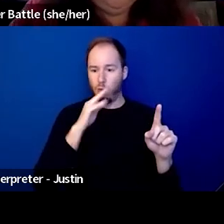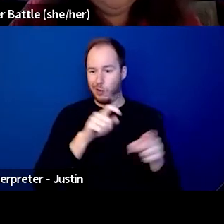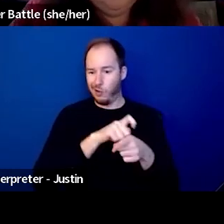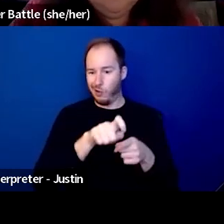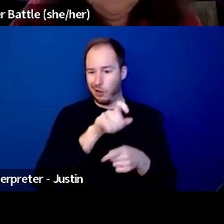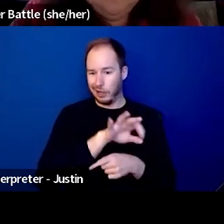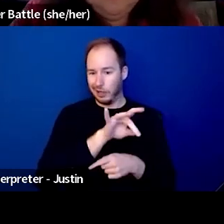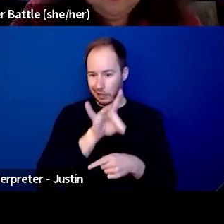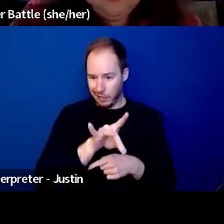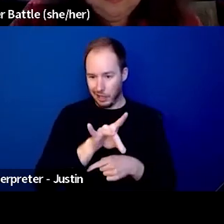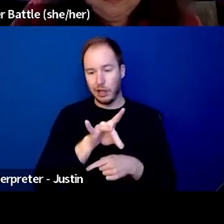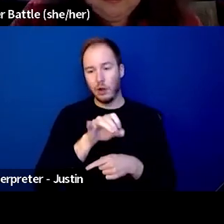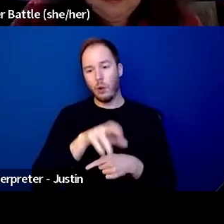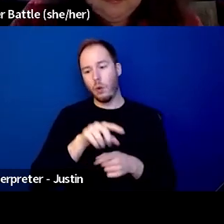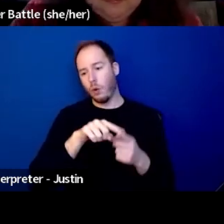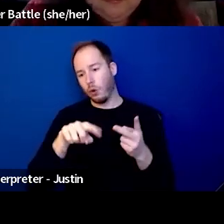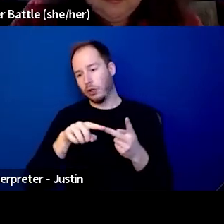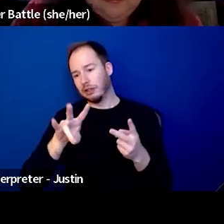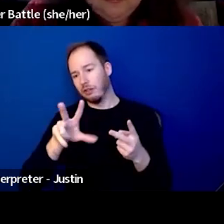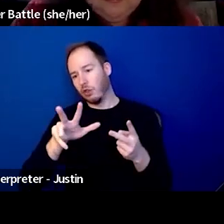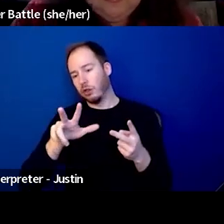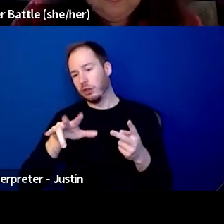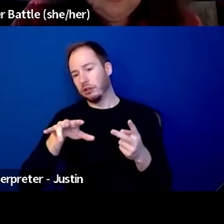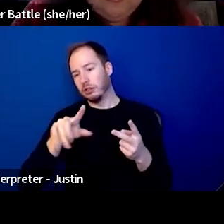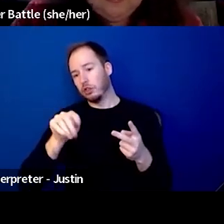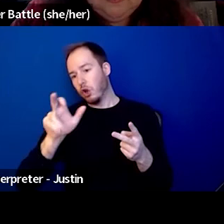or 800-673-TALK, you have the option to speak